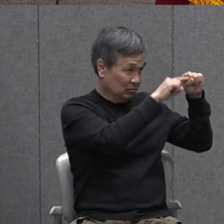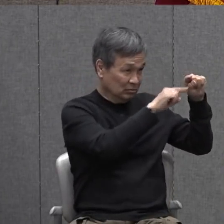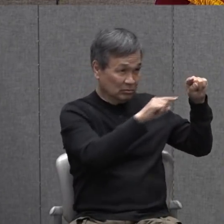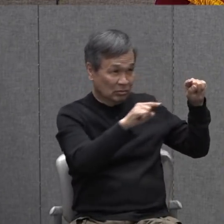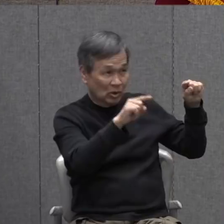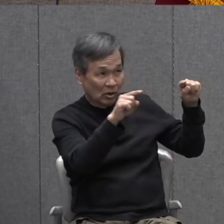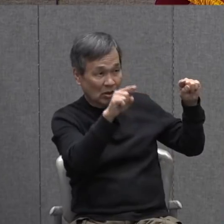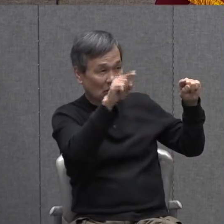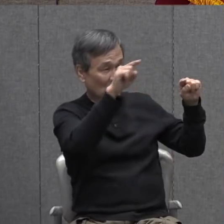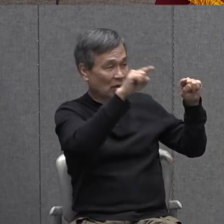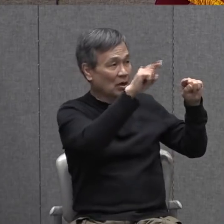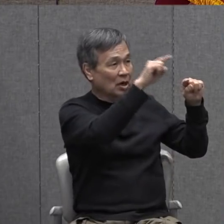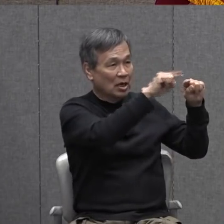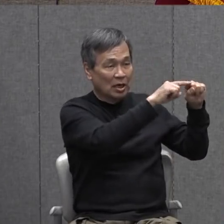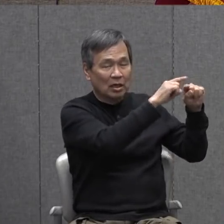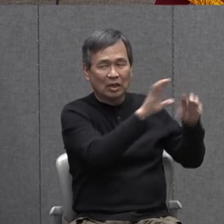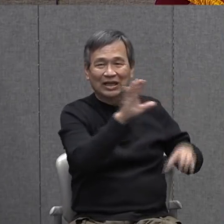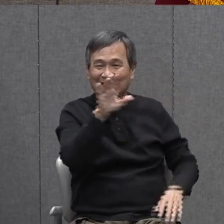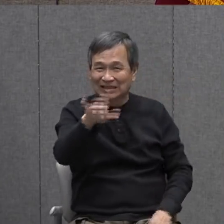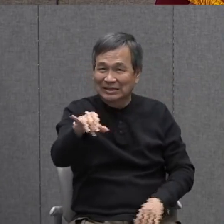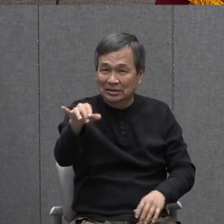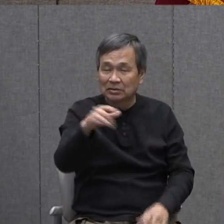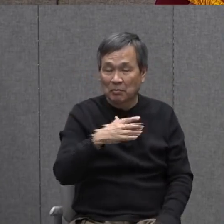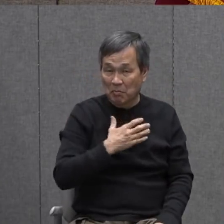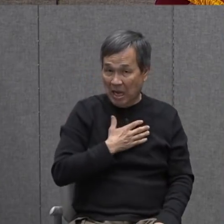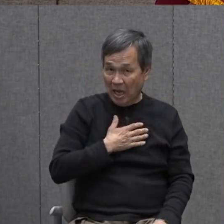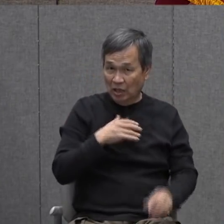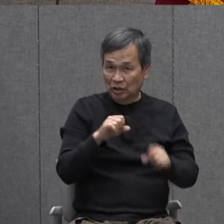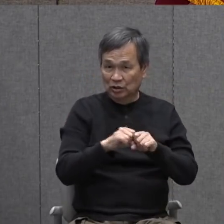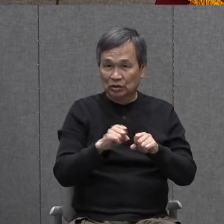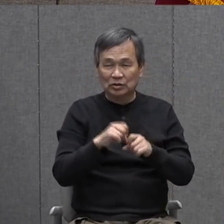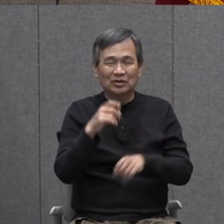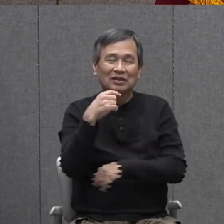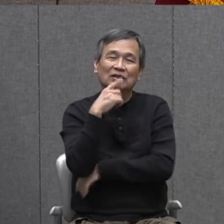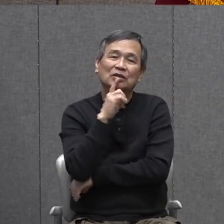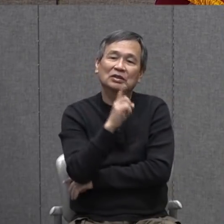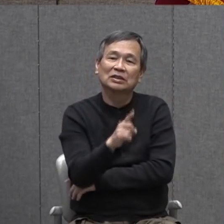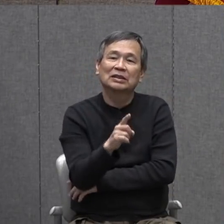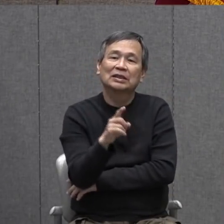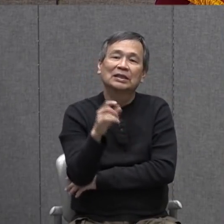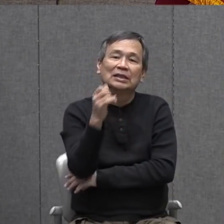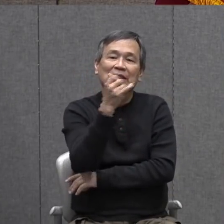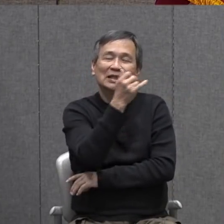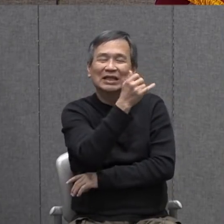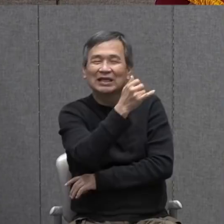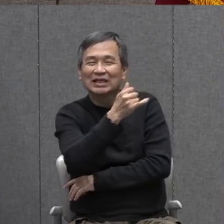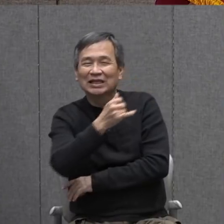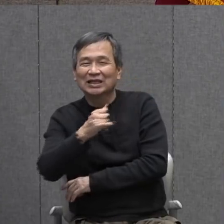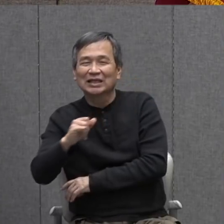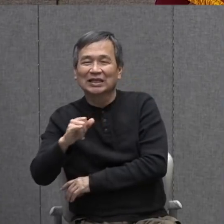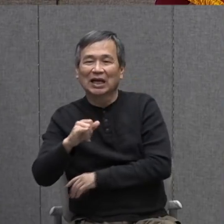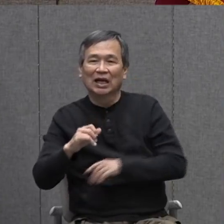Then I notice on my shoe I have this big shape down below where the like heel, the sole is.